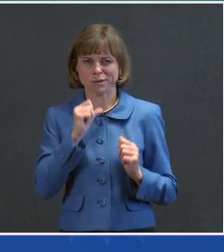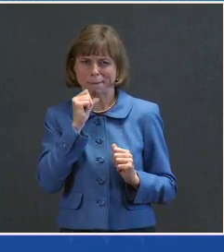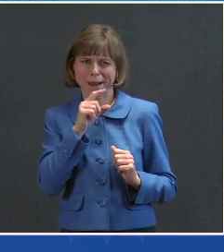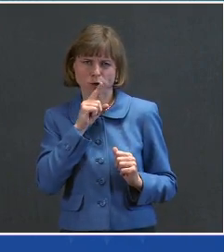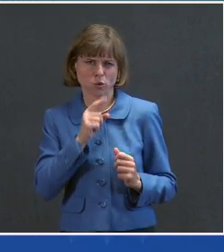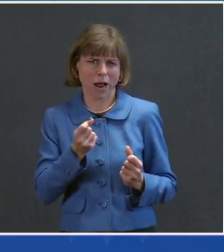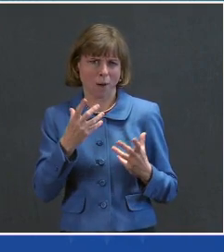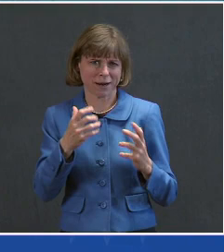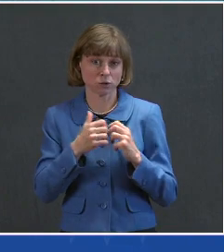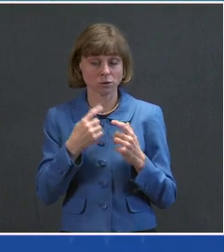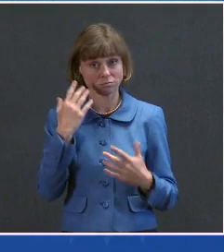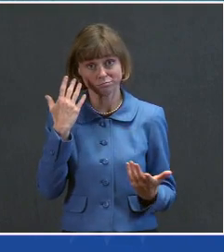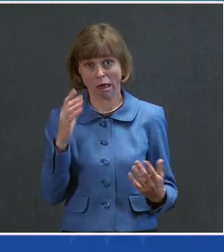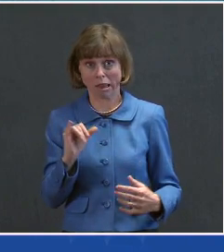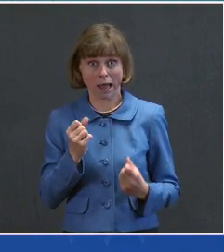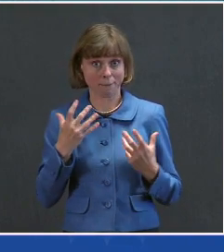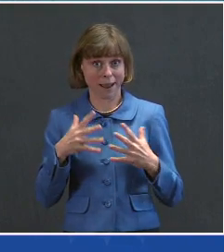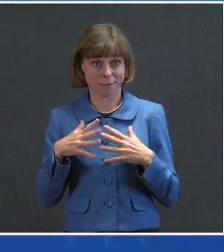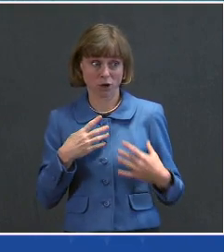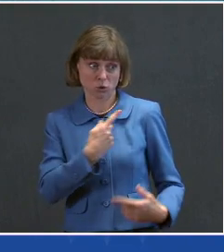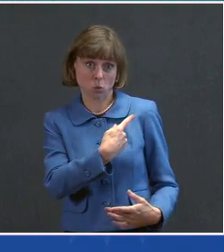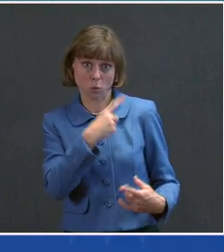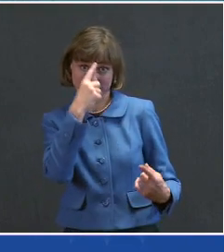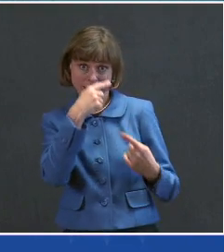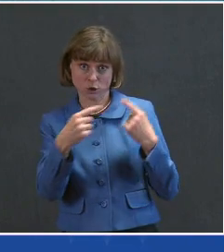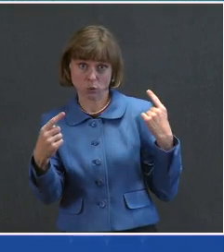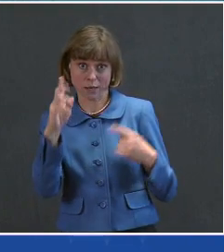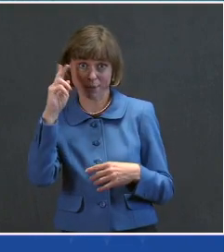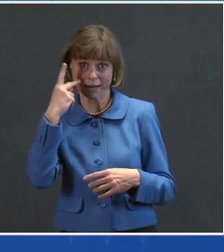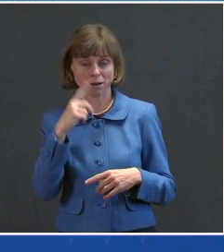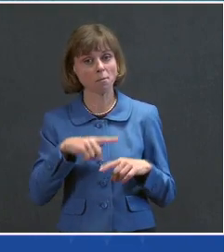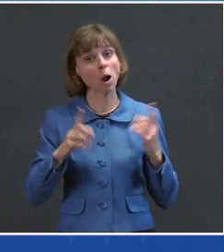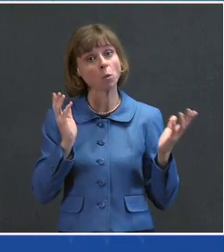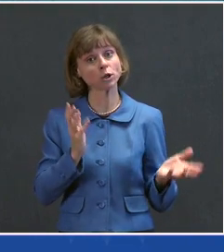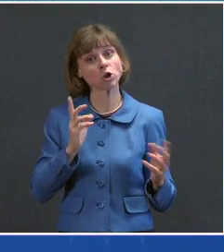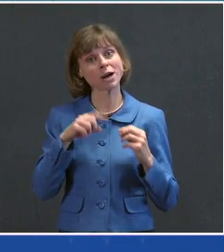Like many Americans, we disagree on political issues, but we talked about our families,